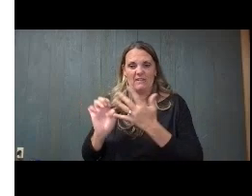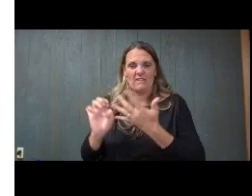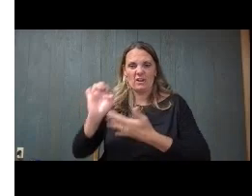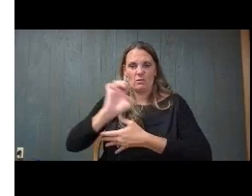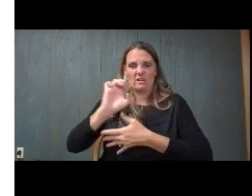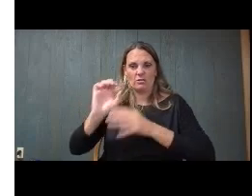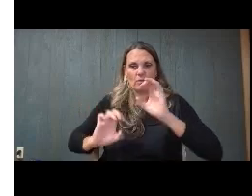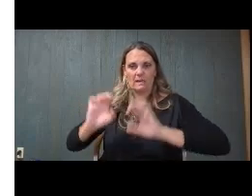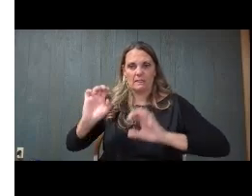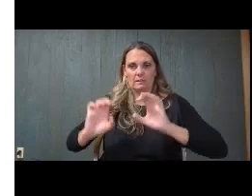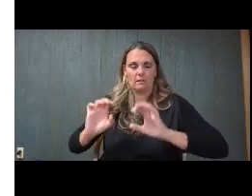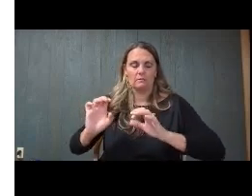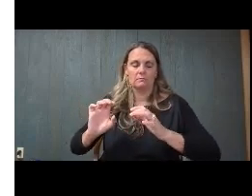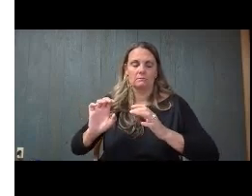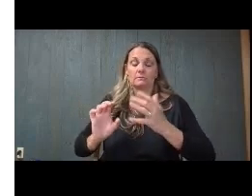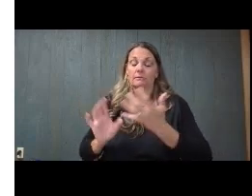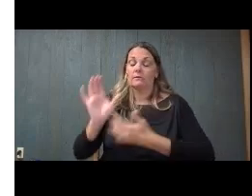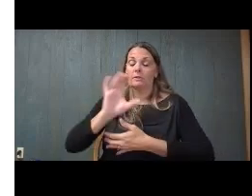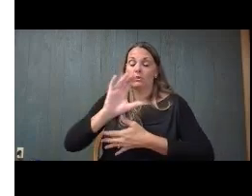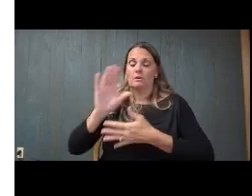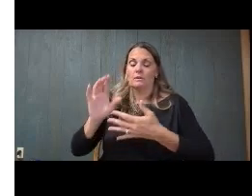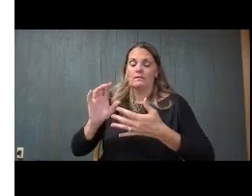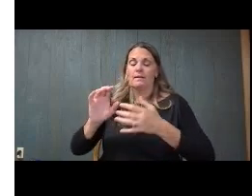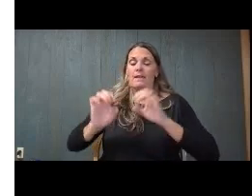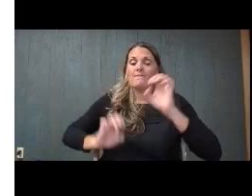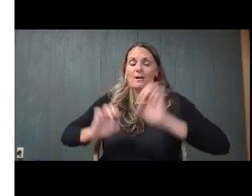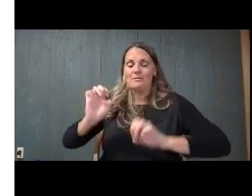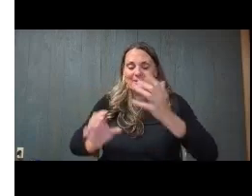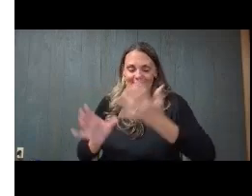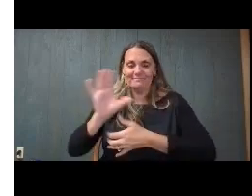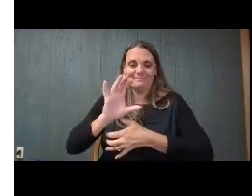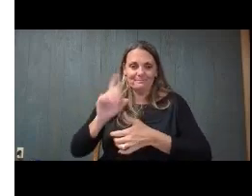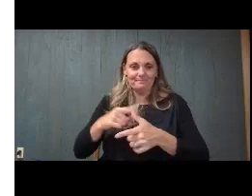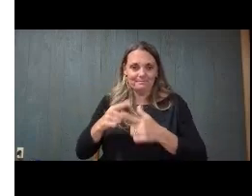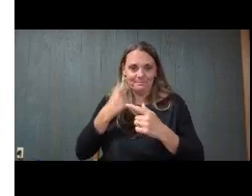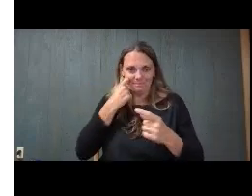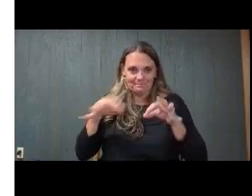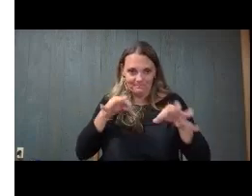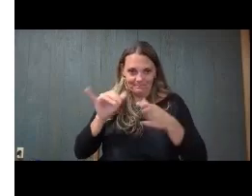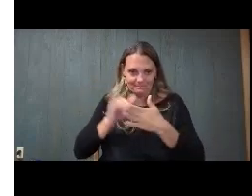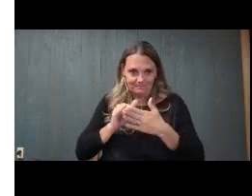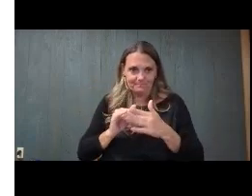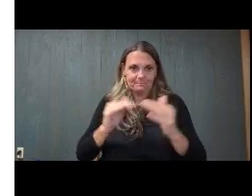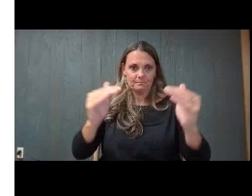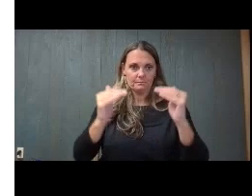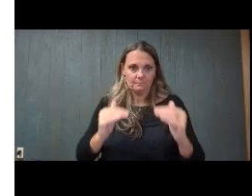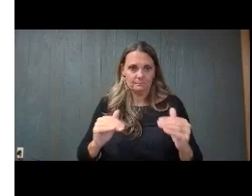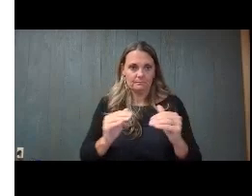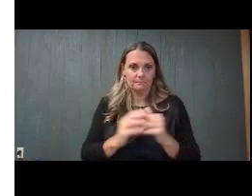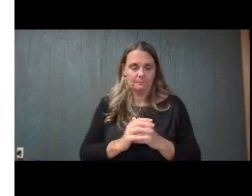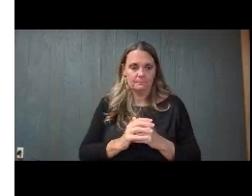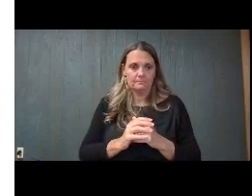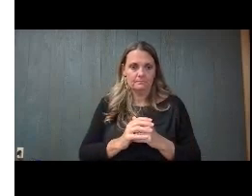which we just reviewed, the seven specific headings for that one be. All right.